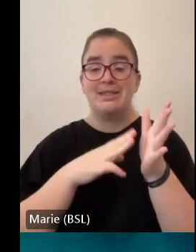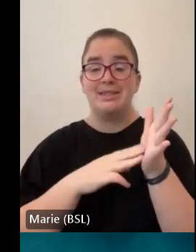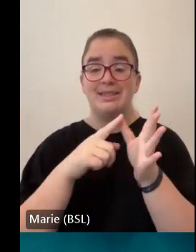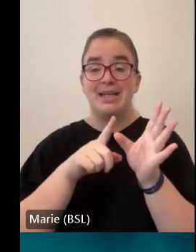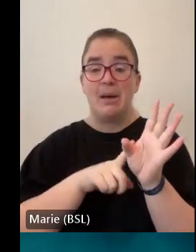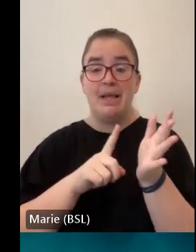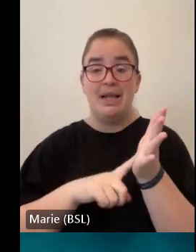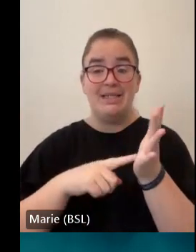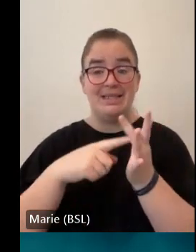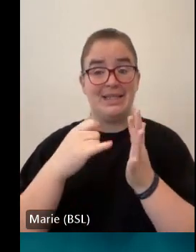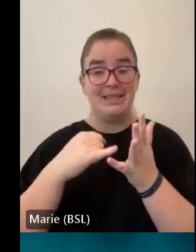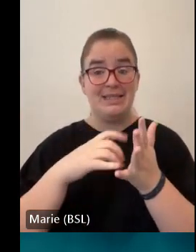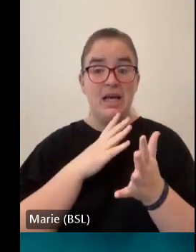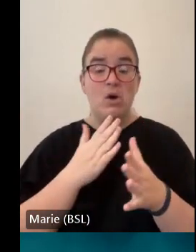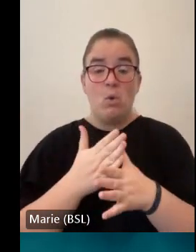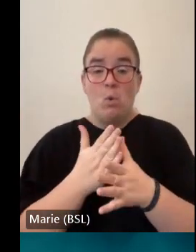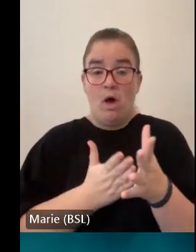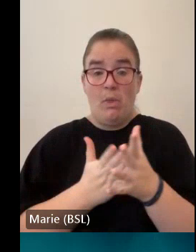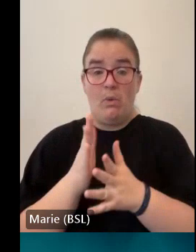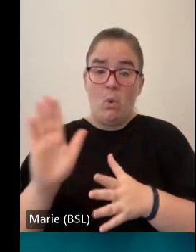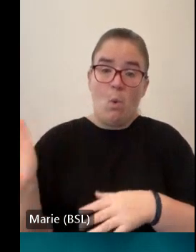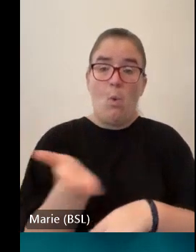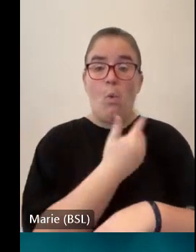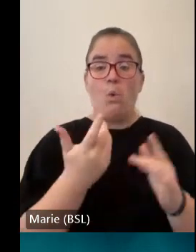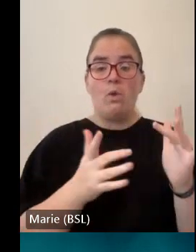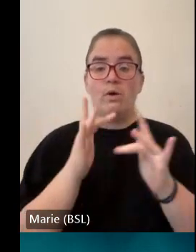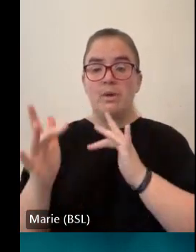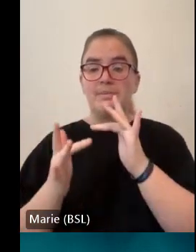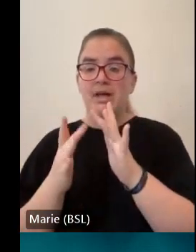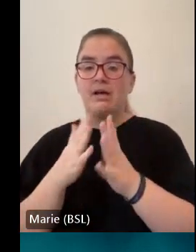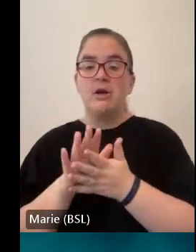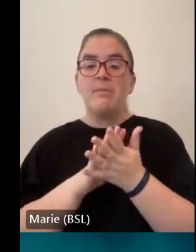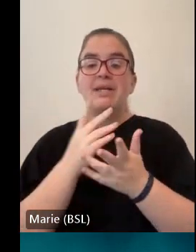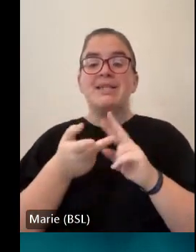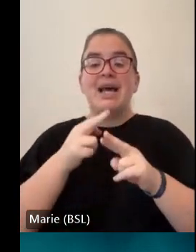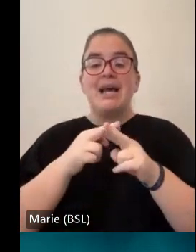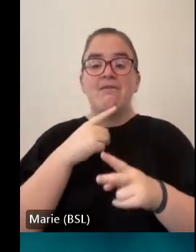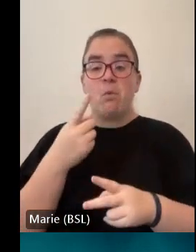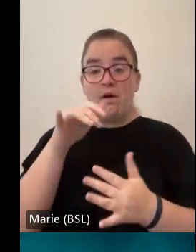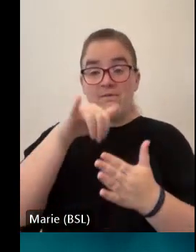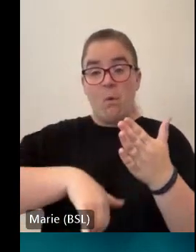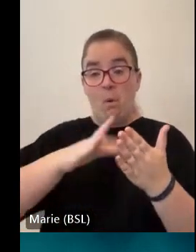those sites. So it's estimated that if we submit one form, we can take down up to 50 profiles.